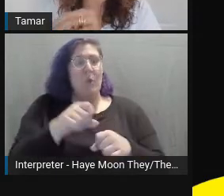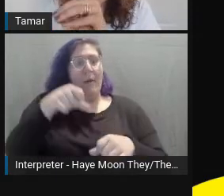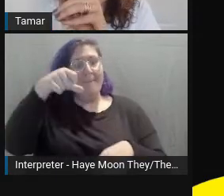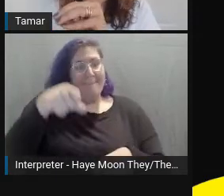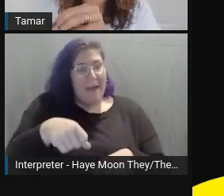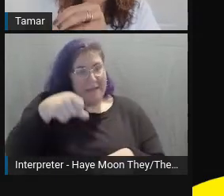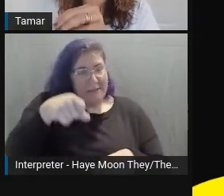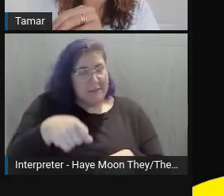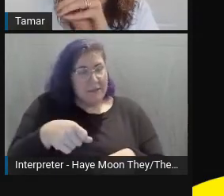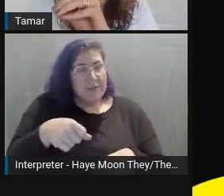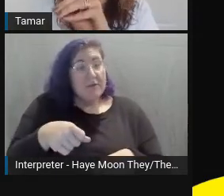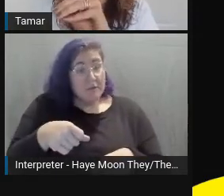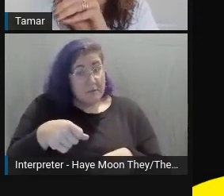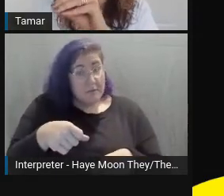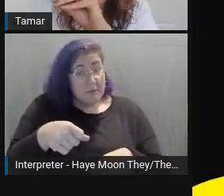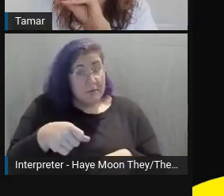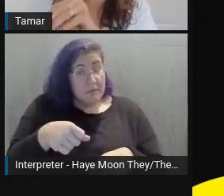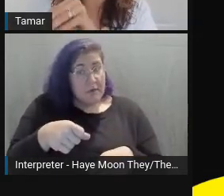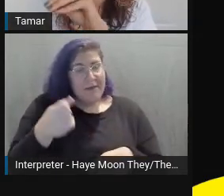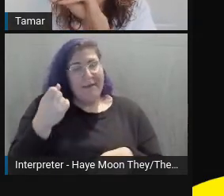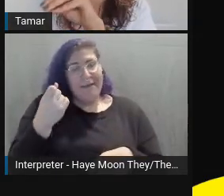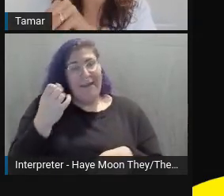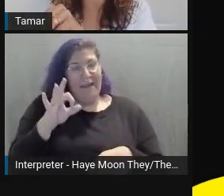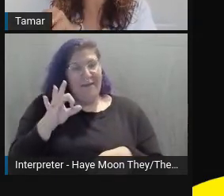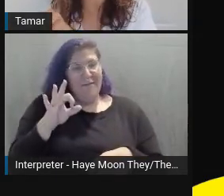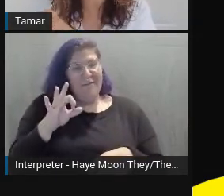where if you need to press the Submit button